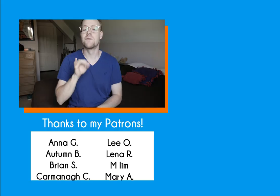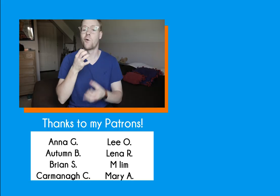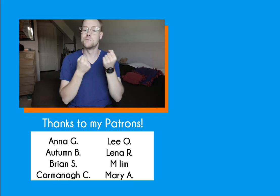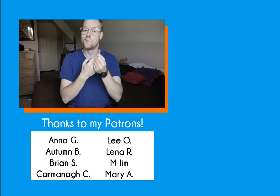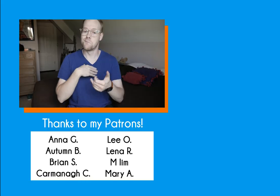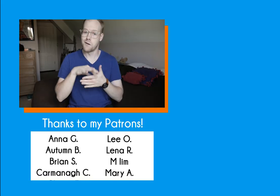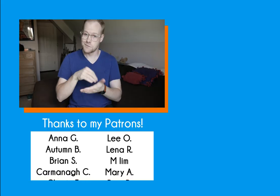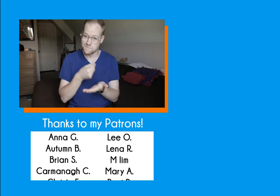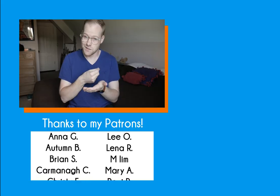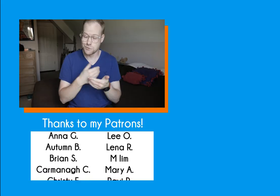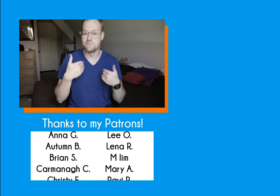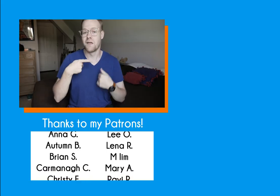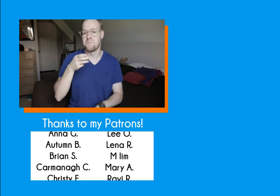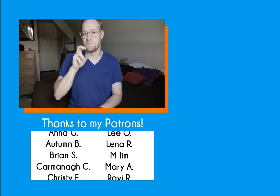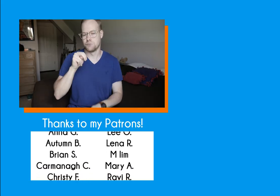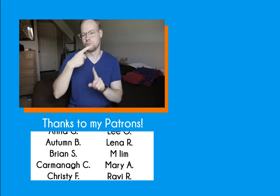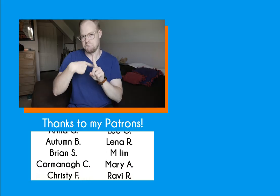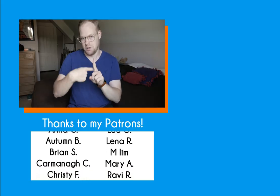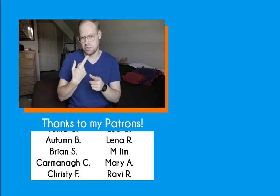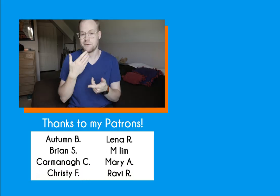If you want to support my content financially, I have Patreon, which is monthly.